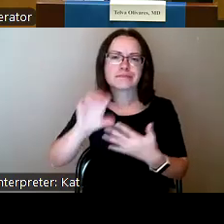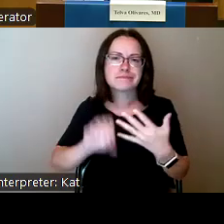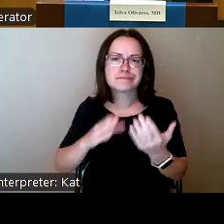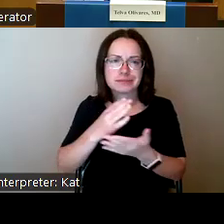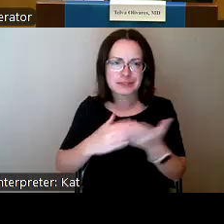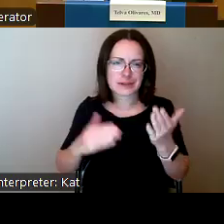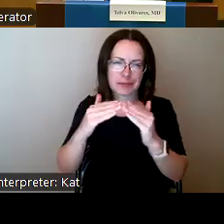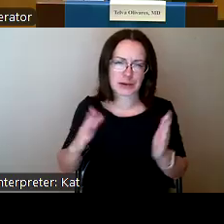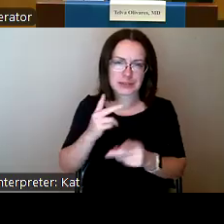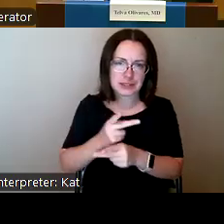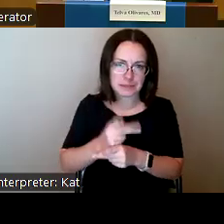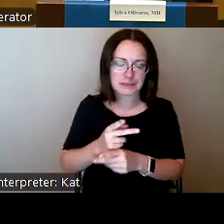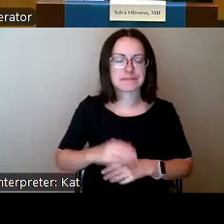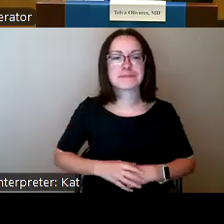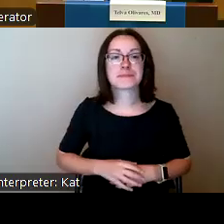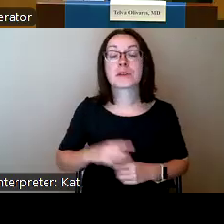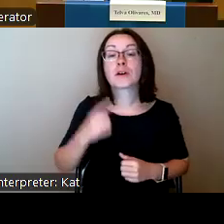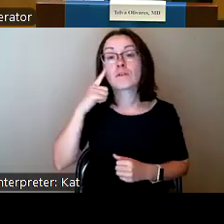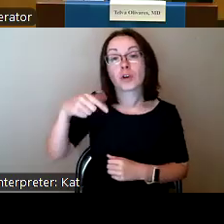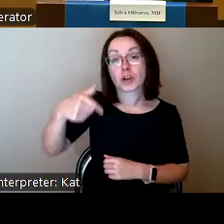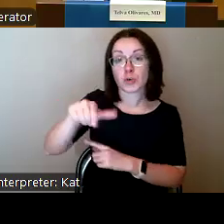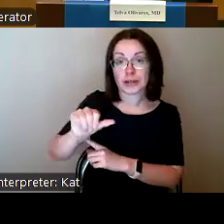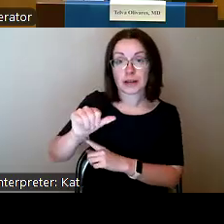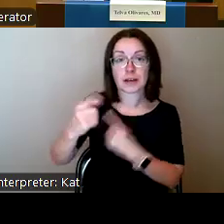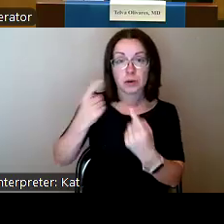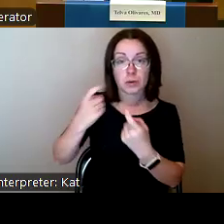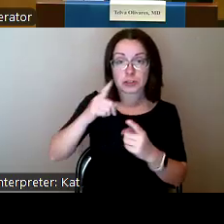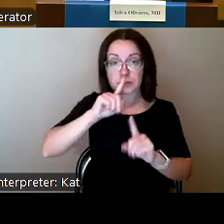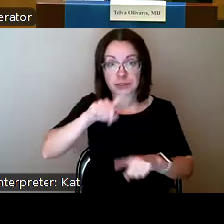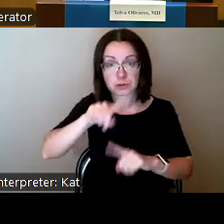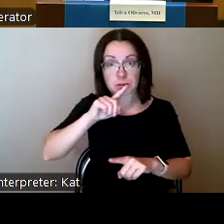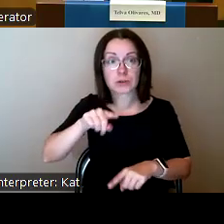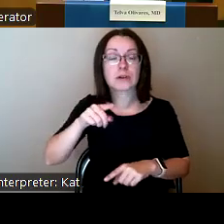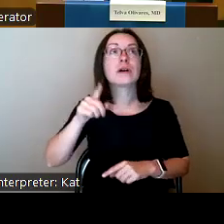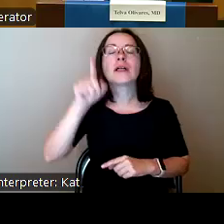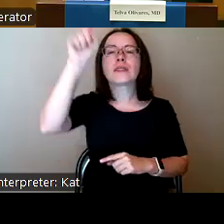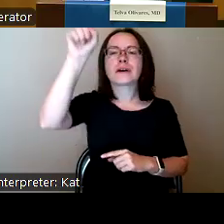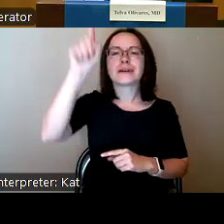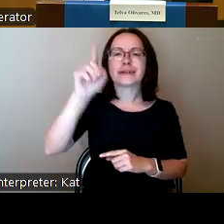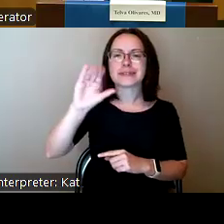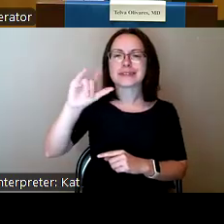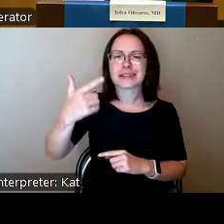When we hit the Q&A session, we will um the the ceiling has microphones, so they're not on now,